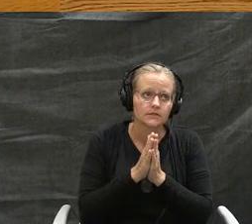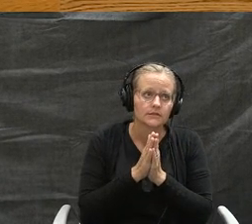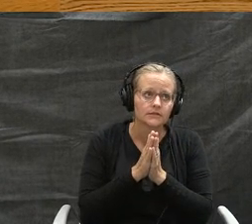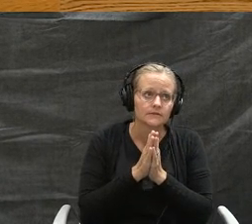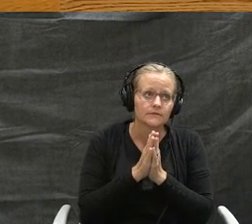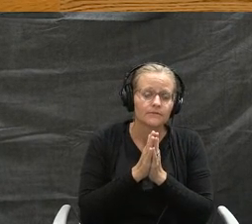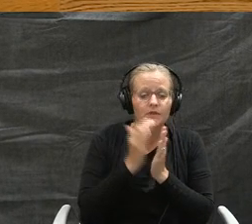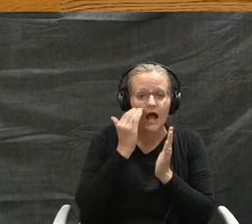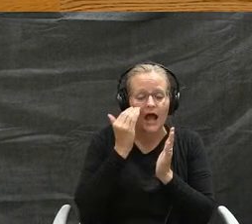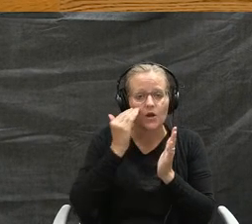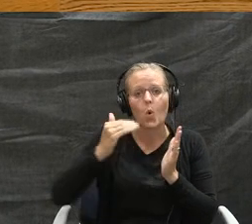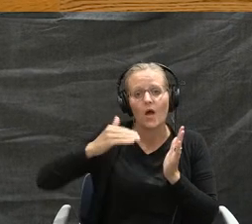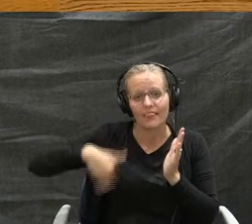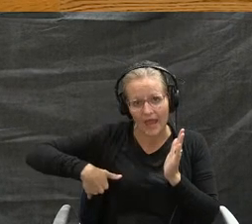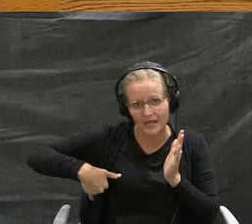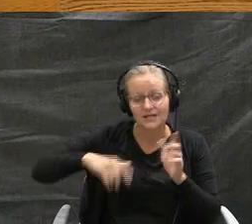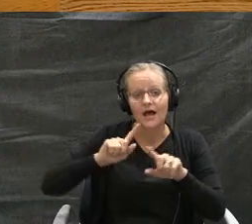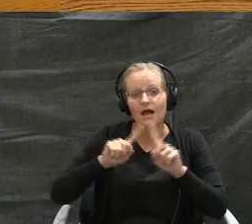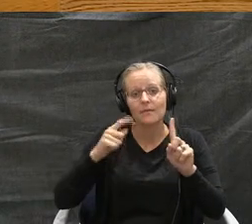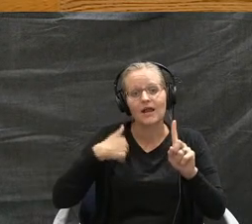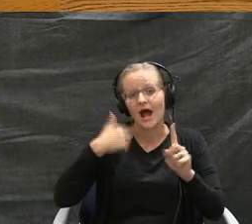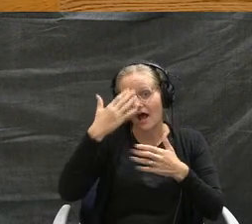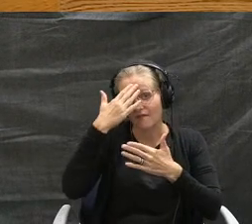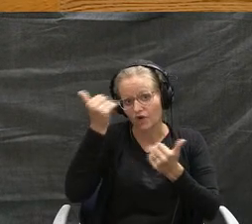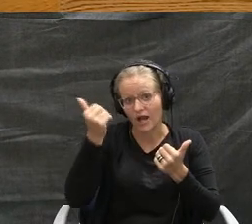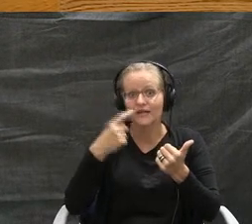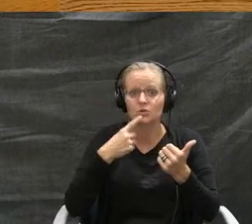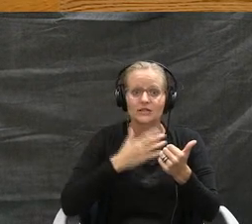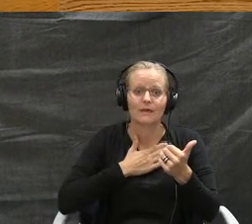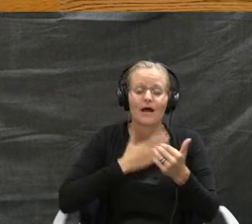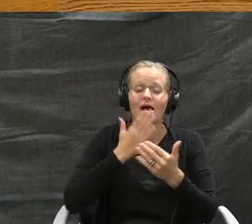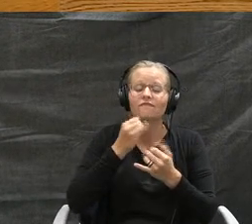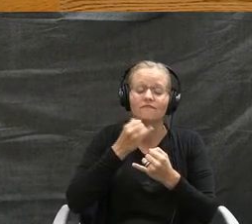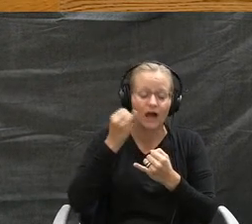late and I'm forgot to say my final thanks to everybody who